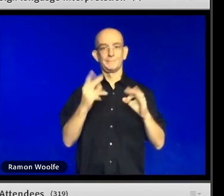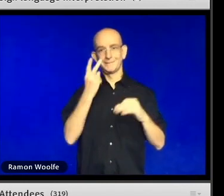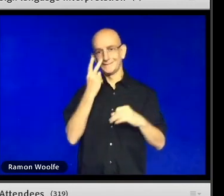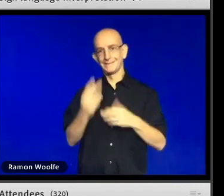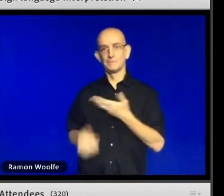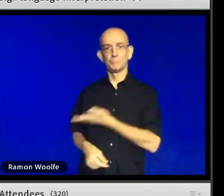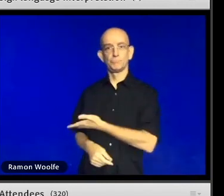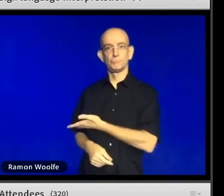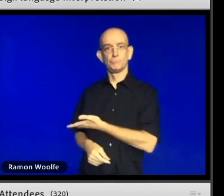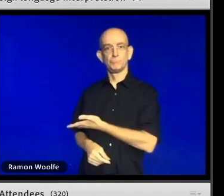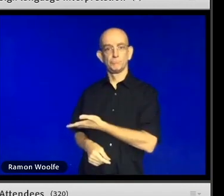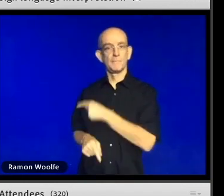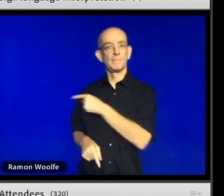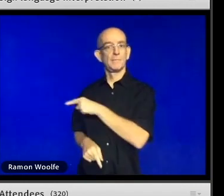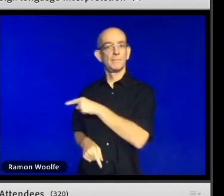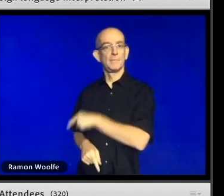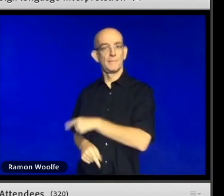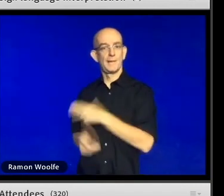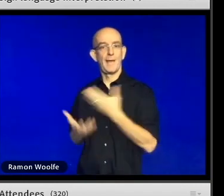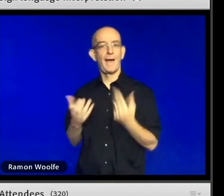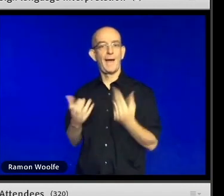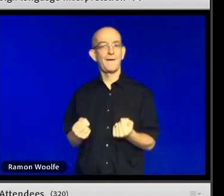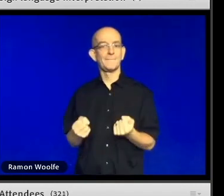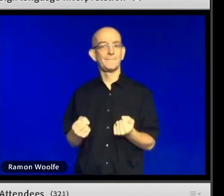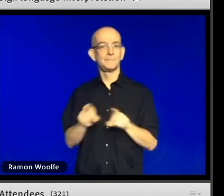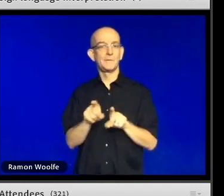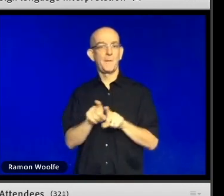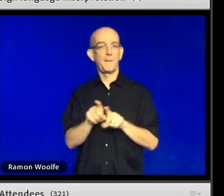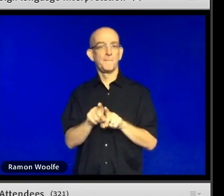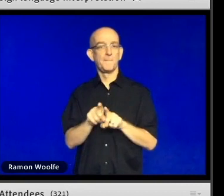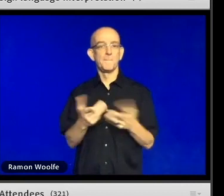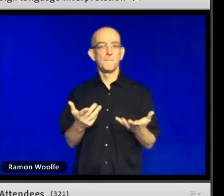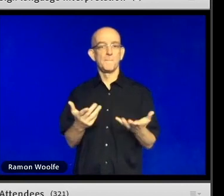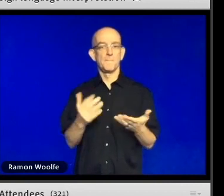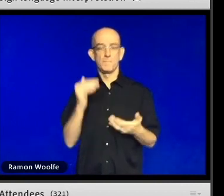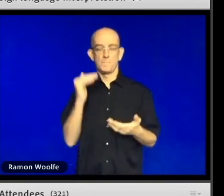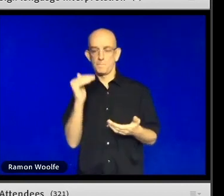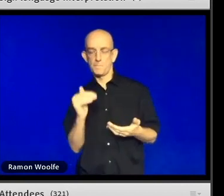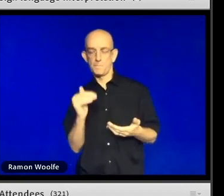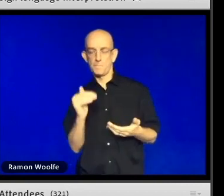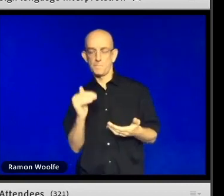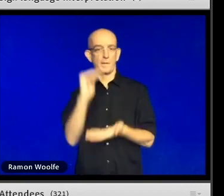screen. If you need those links later in the session, just mention it briefly in the chat